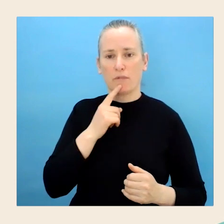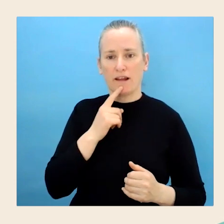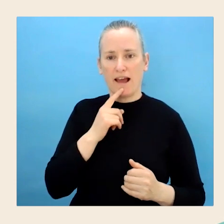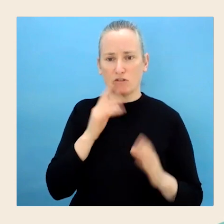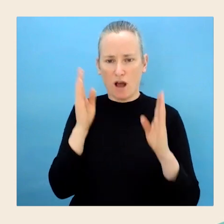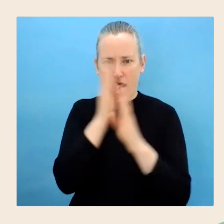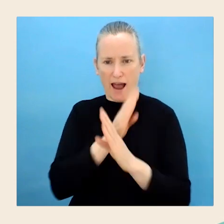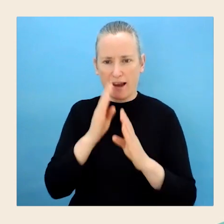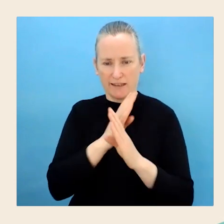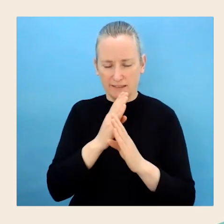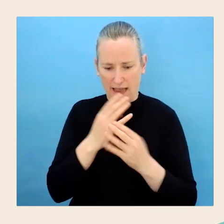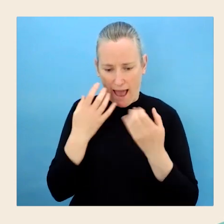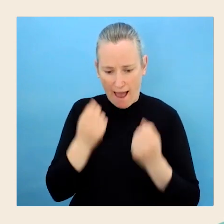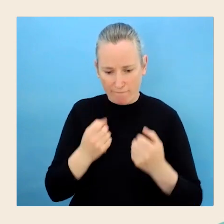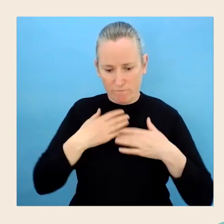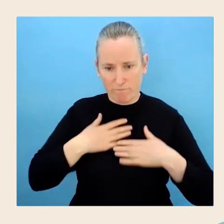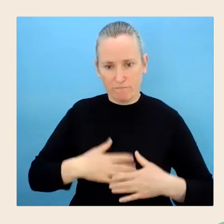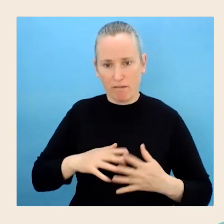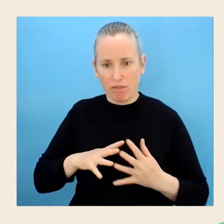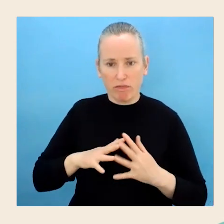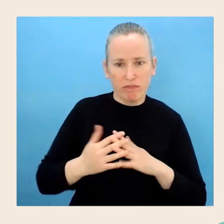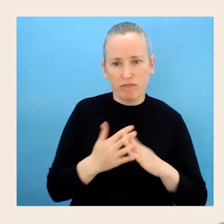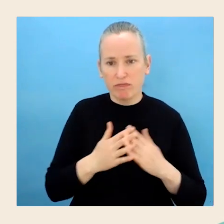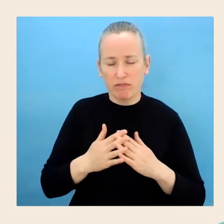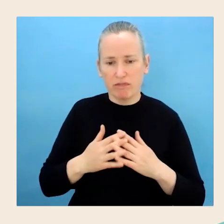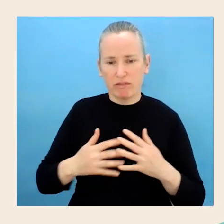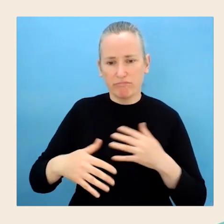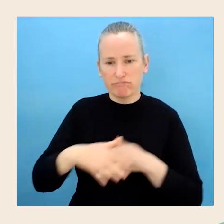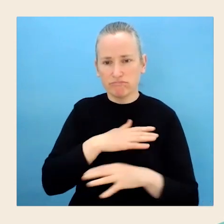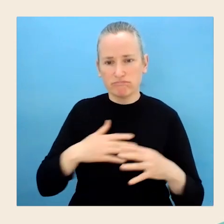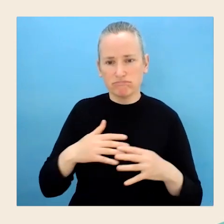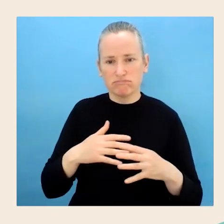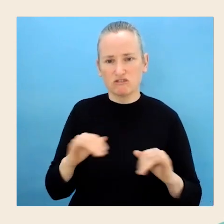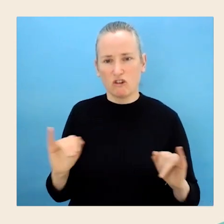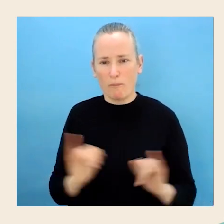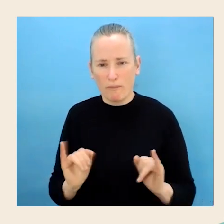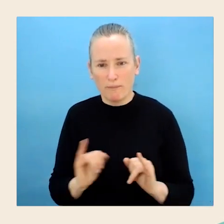offensive, traumatic, and gross and sad parts